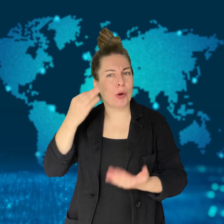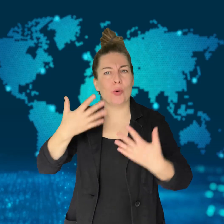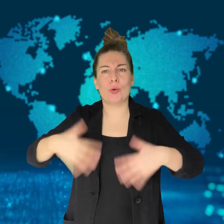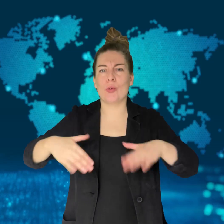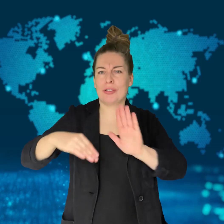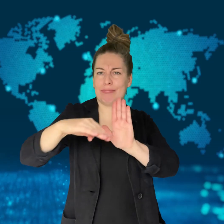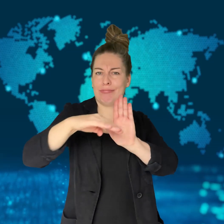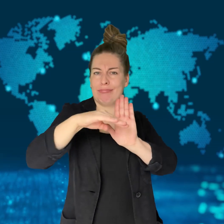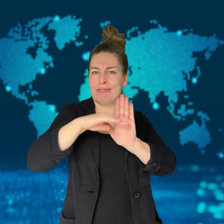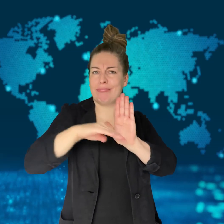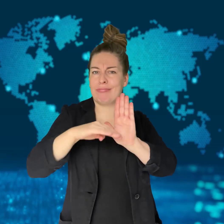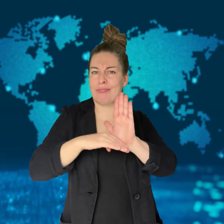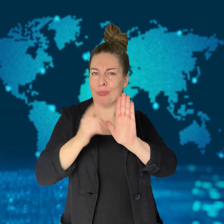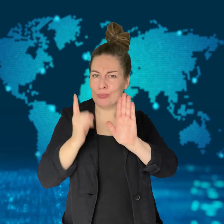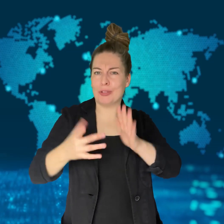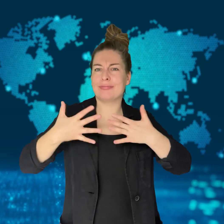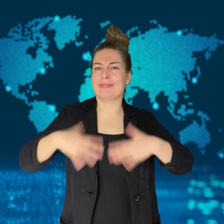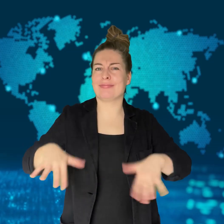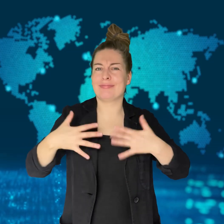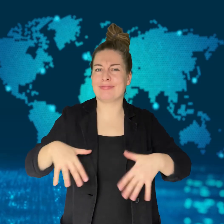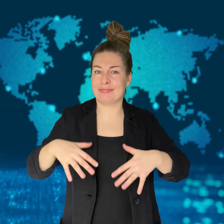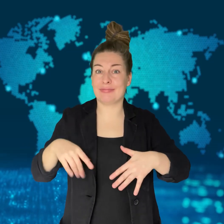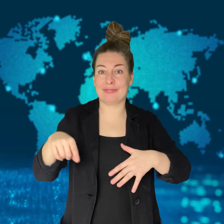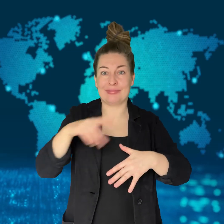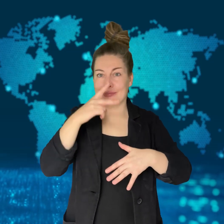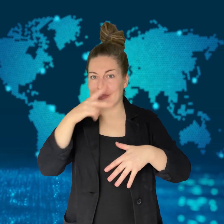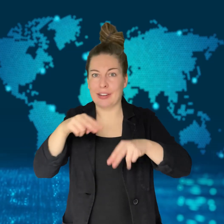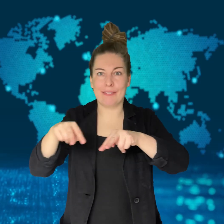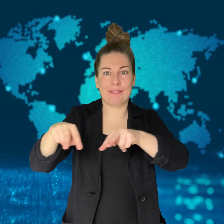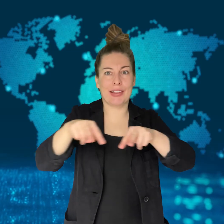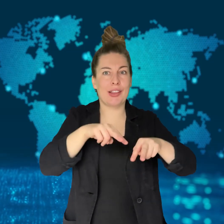showing her with her hair uncovered, and dressed in her underwear.